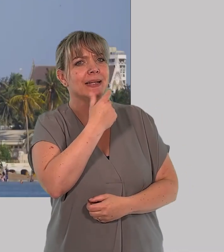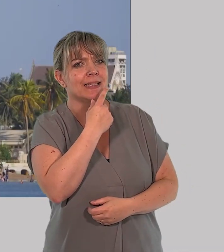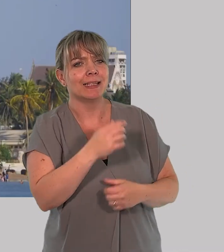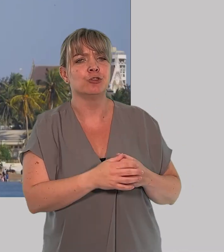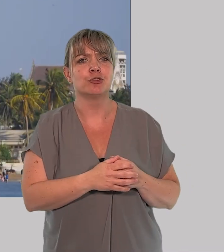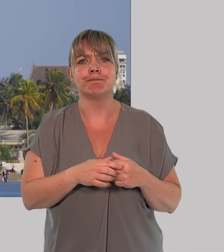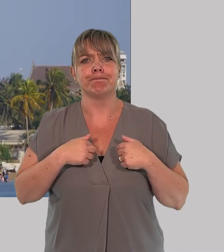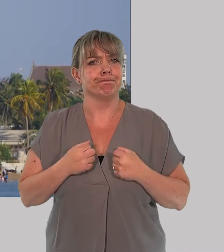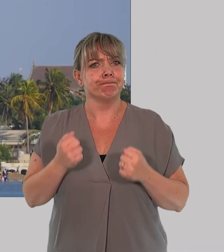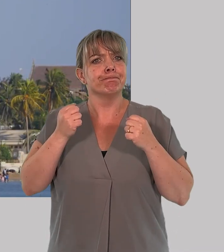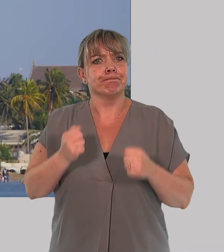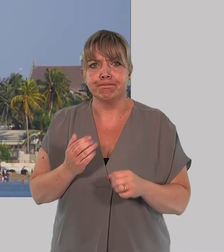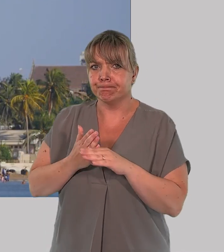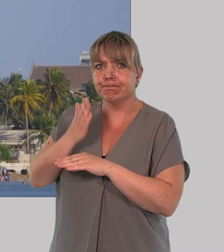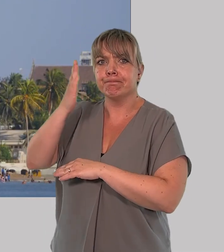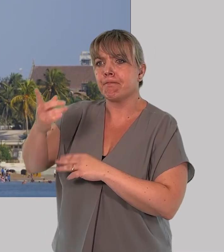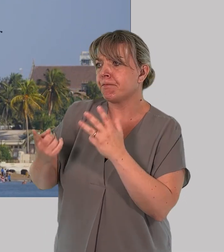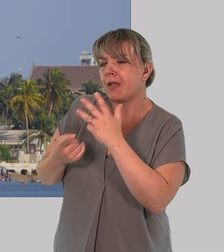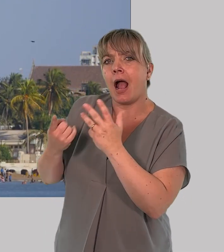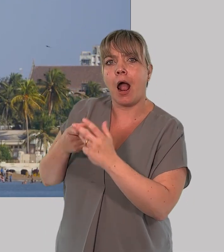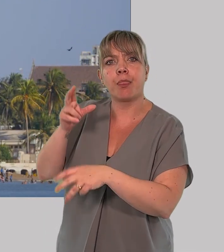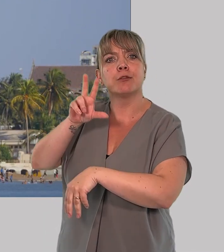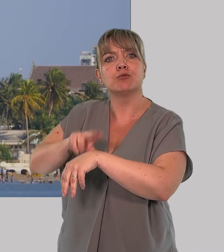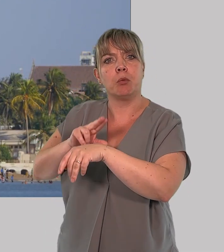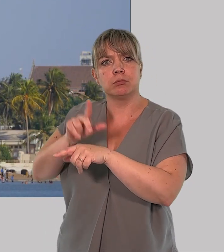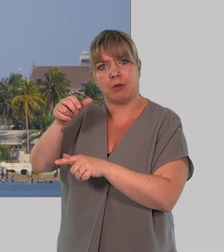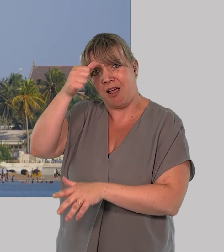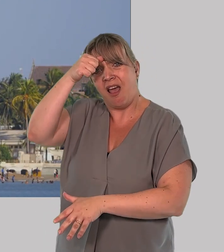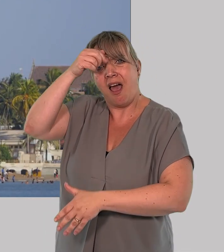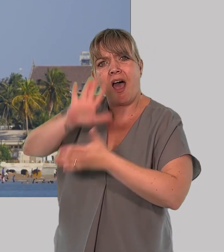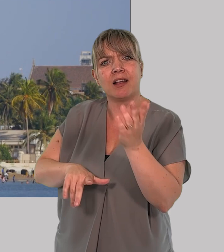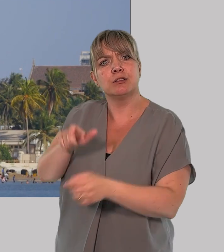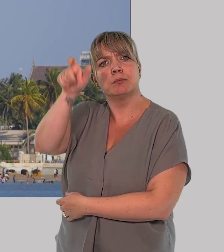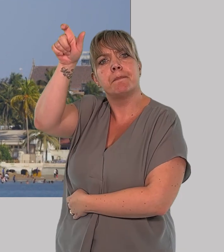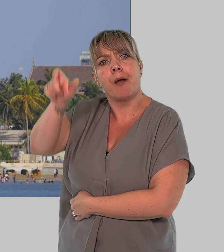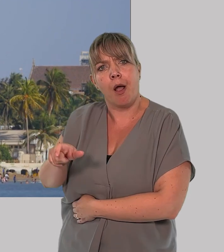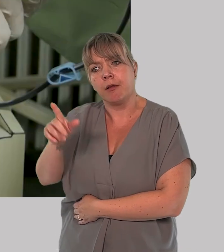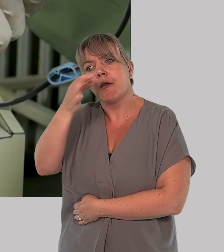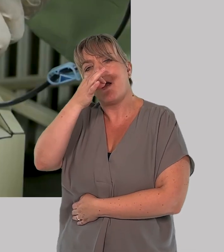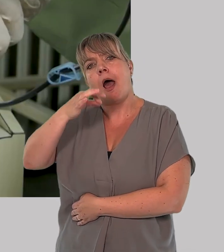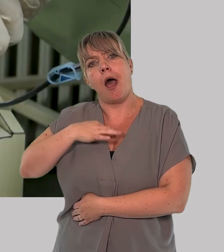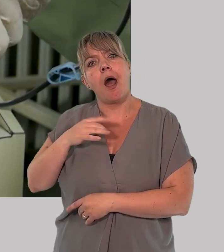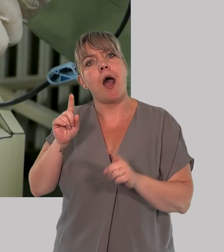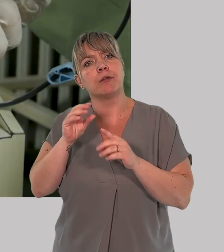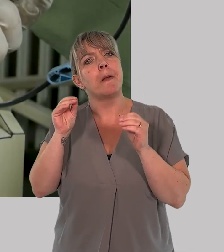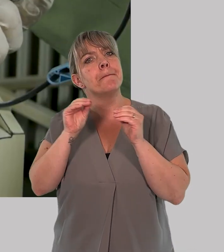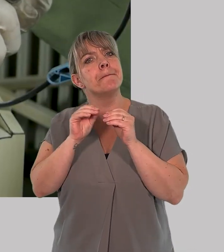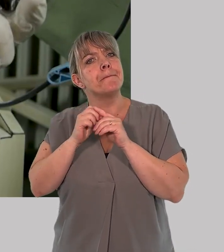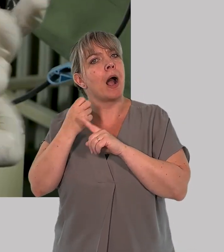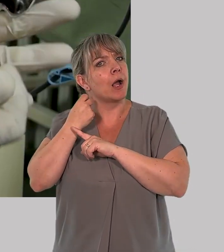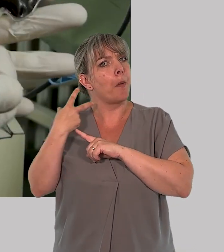with the first-line TB medications. I went for a second opinion of an expert doctor,